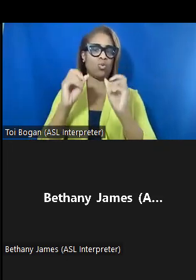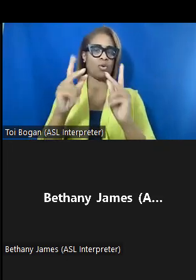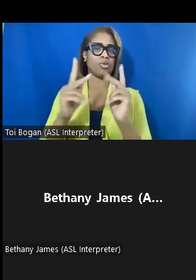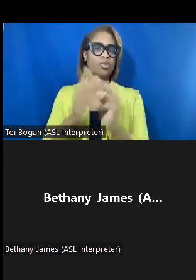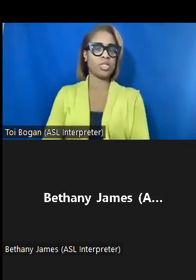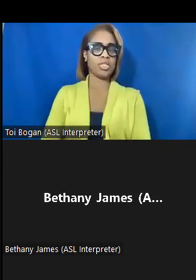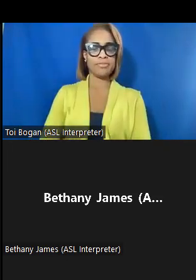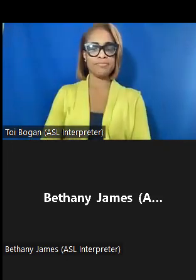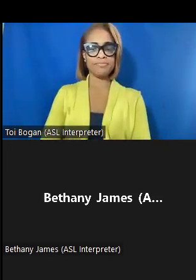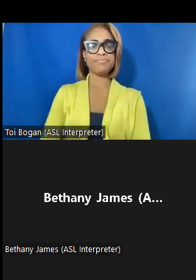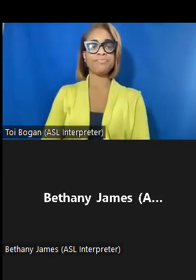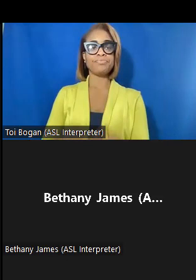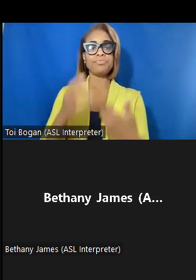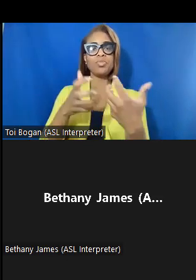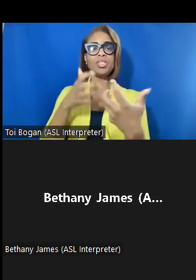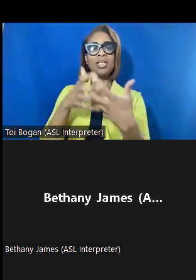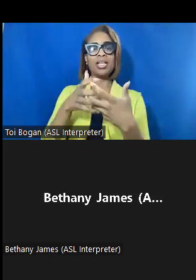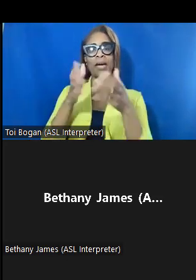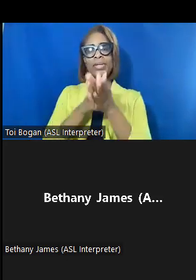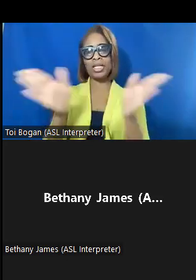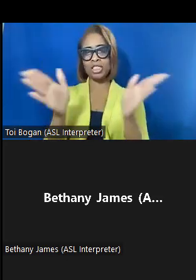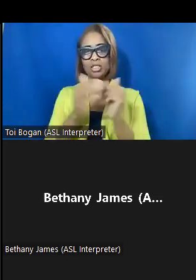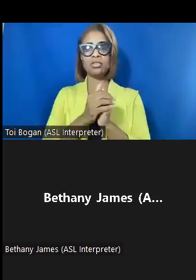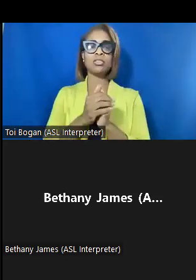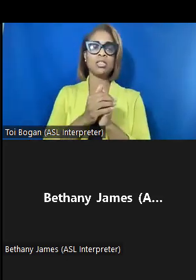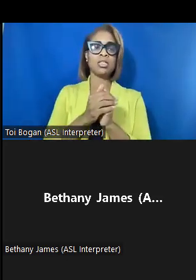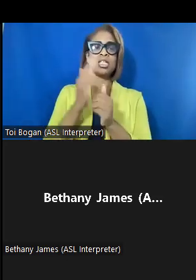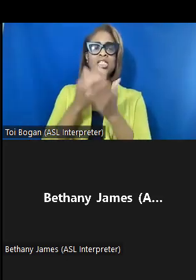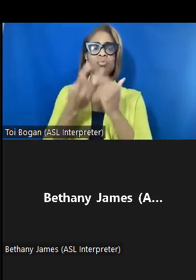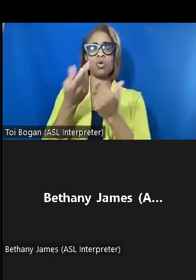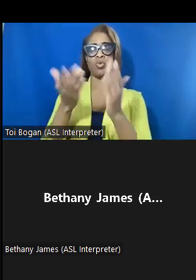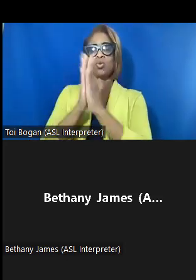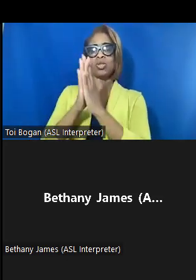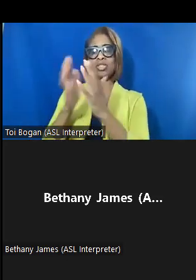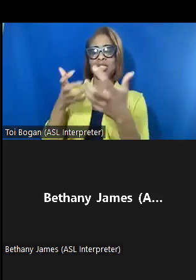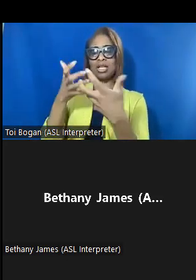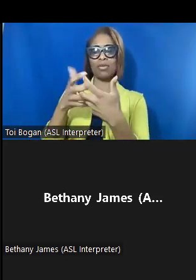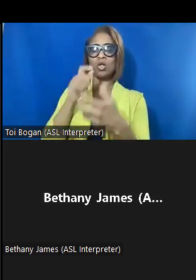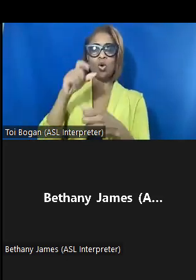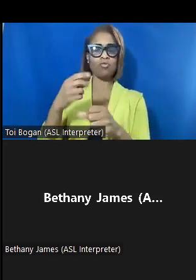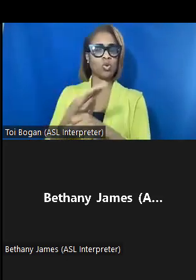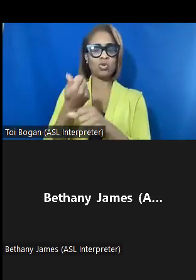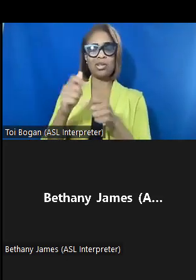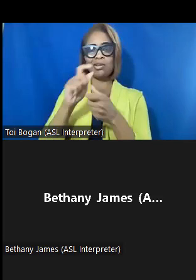So accommodations overview. So when someone requests an accommodation, they don't have to use any specific words.